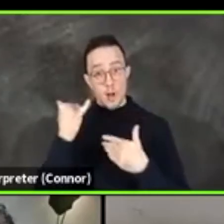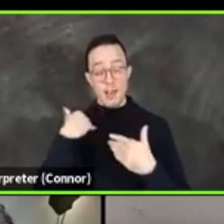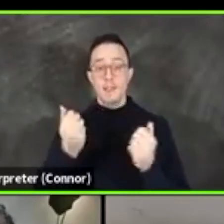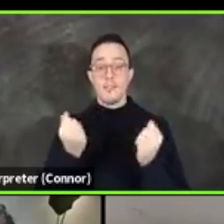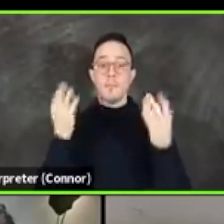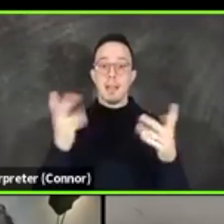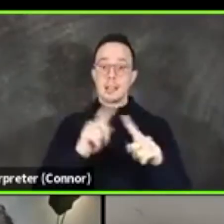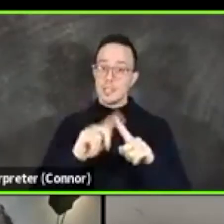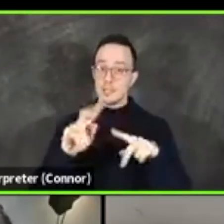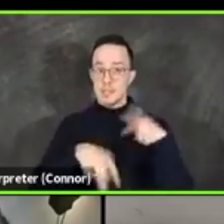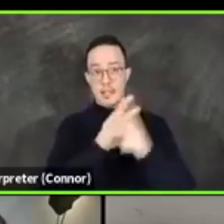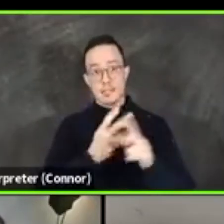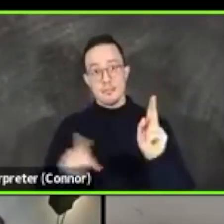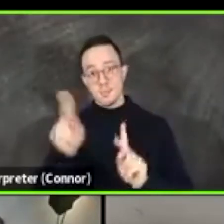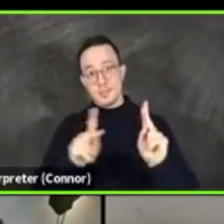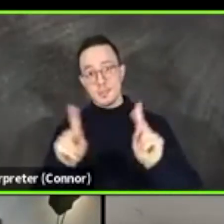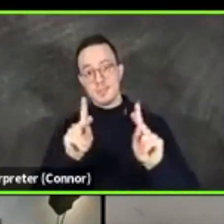YOU KNOW, THOSE, LIKE, CARTOONS OF, LIKE, THE --